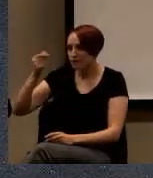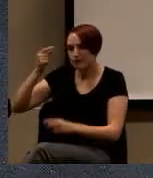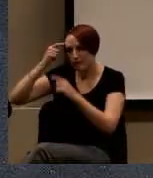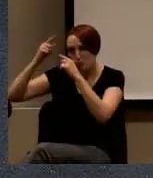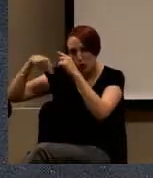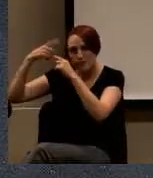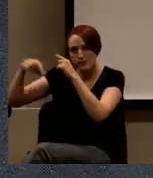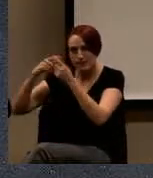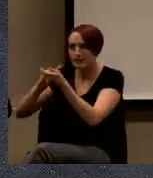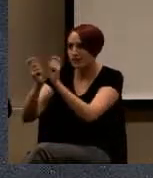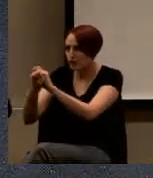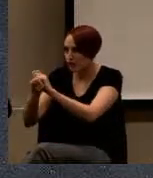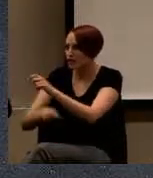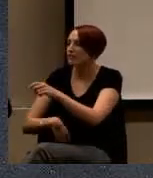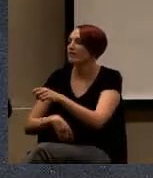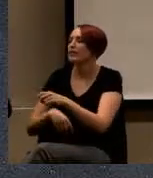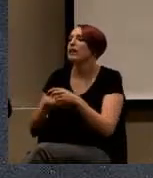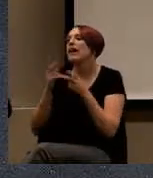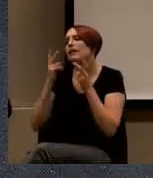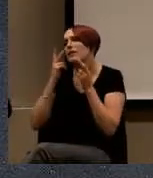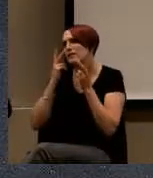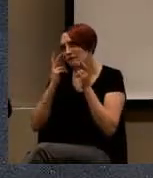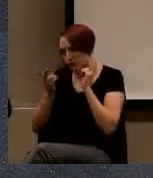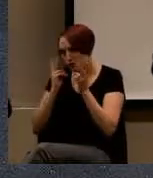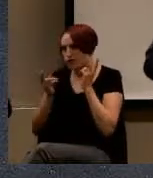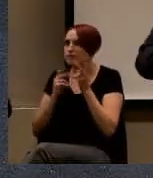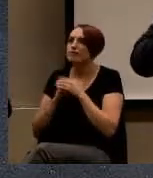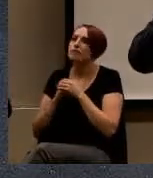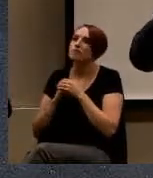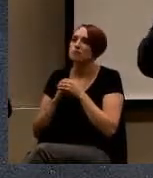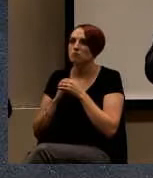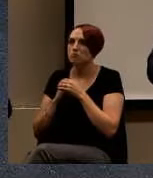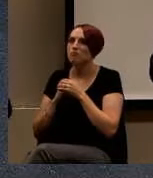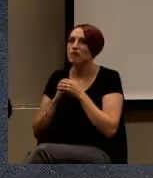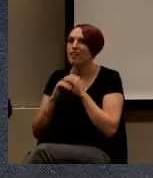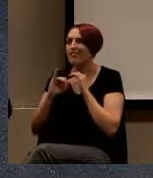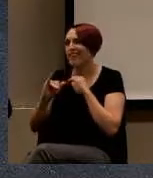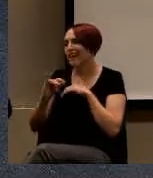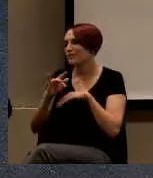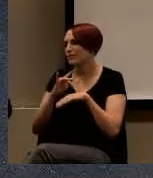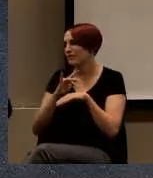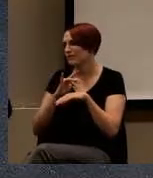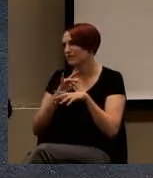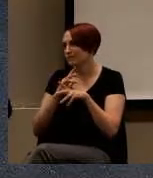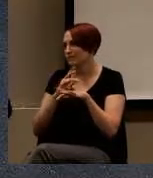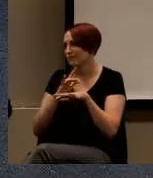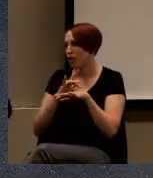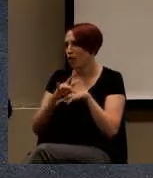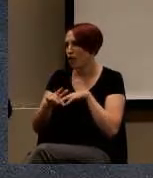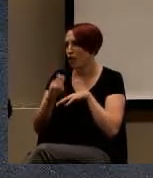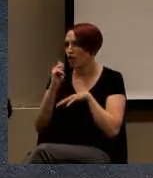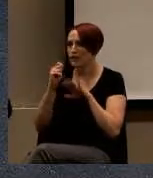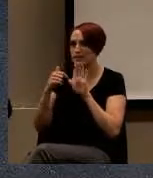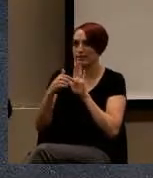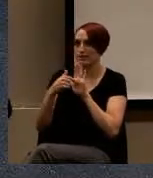Vision is commonly recognized as one of the earliest indicators, you know, people who maybe